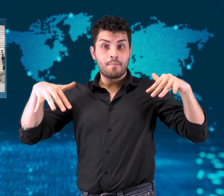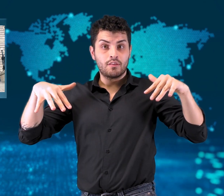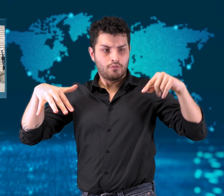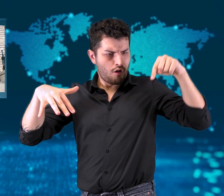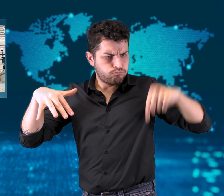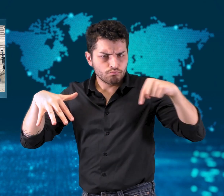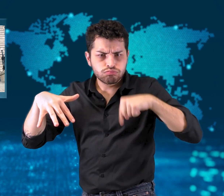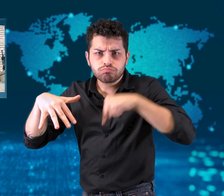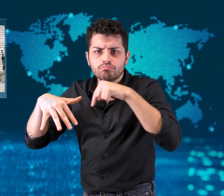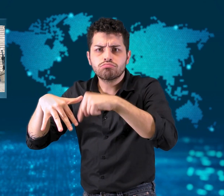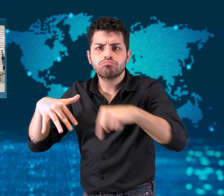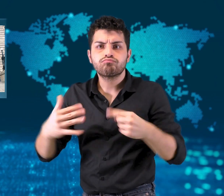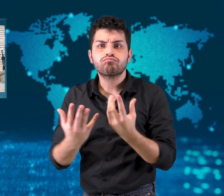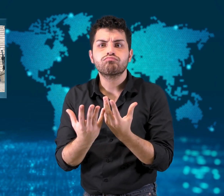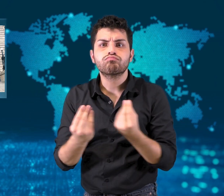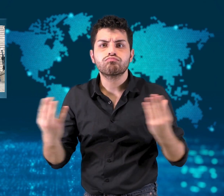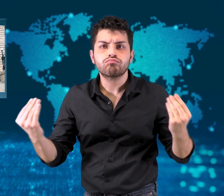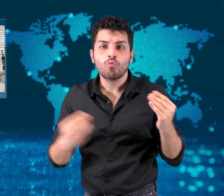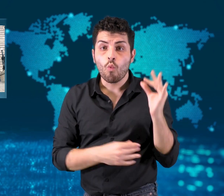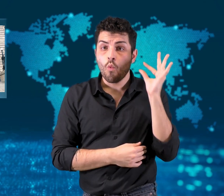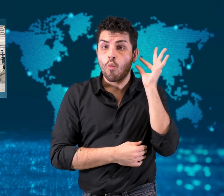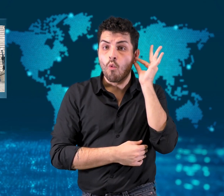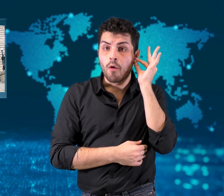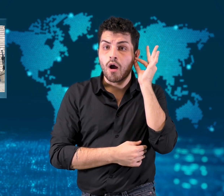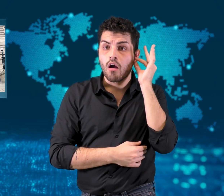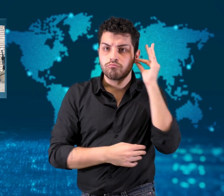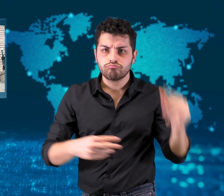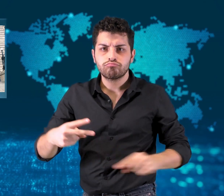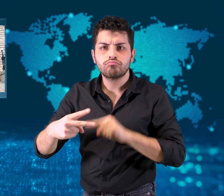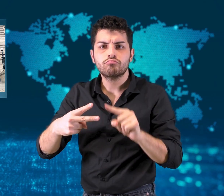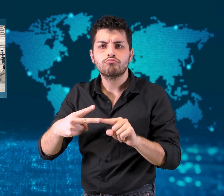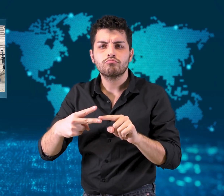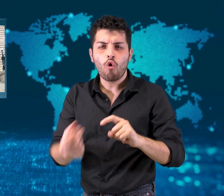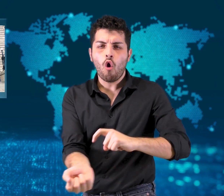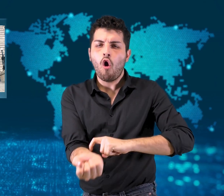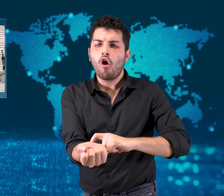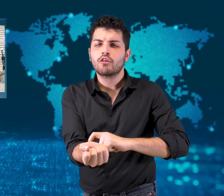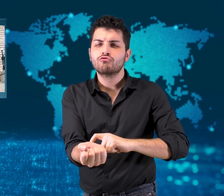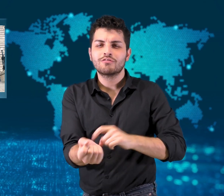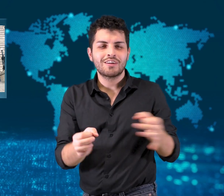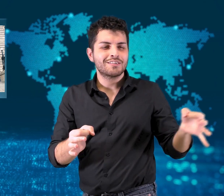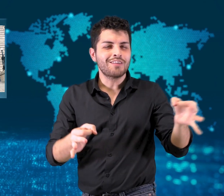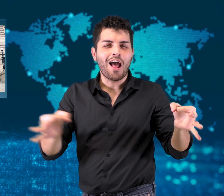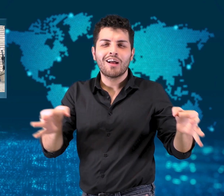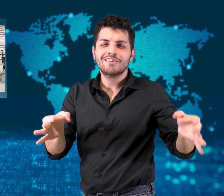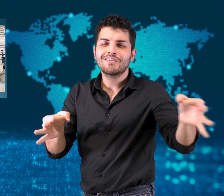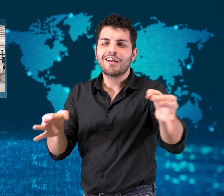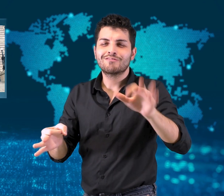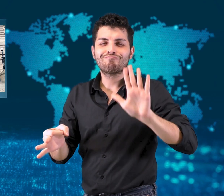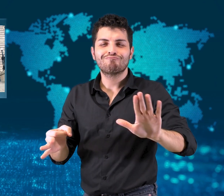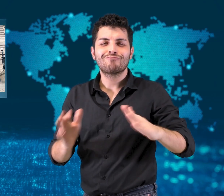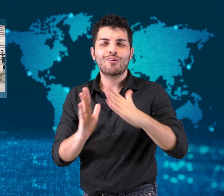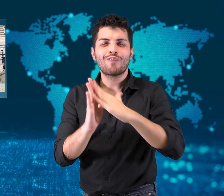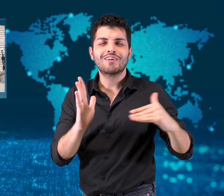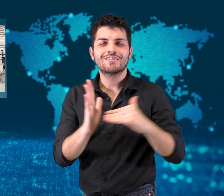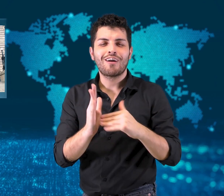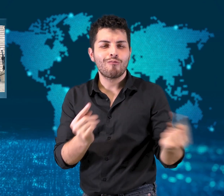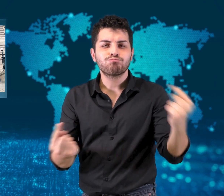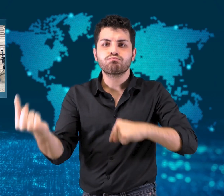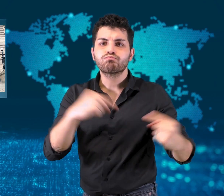It includes many women, people of Pacific Island heritage,